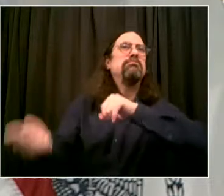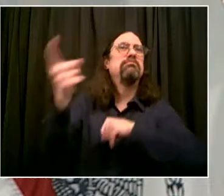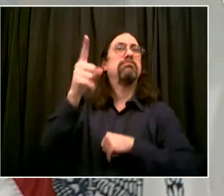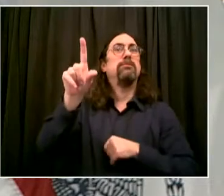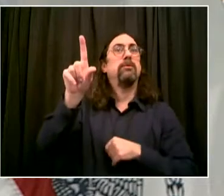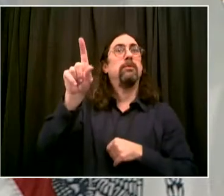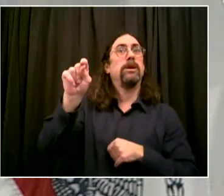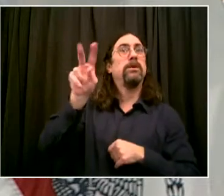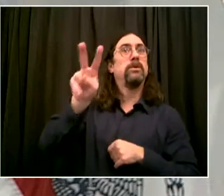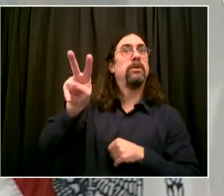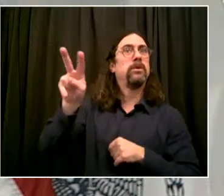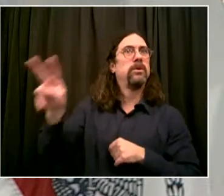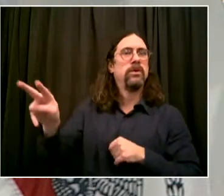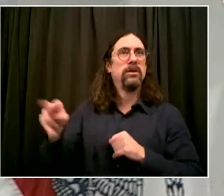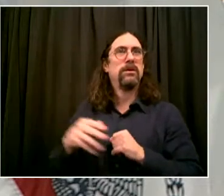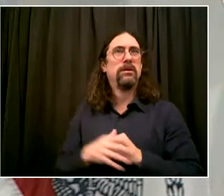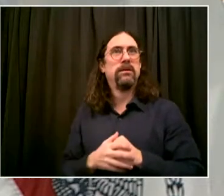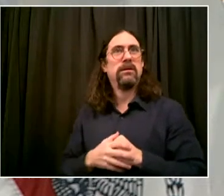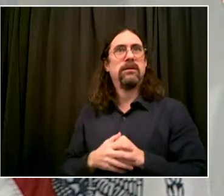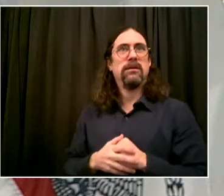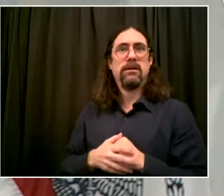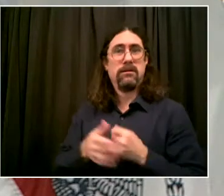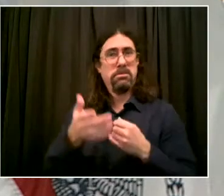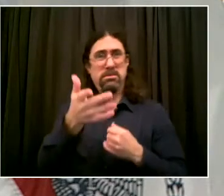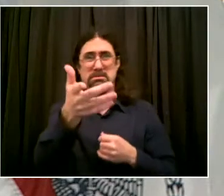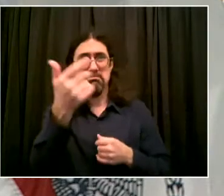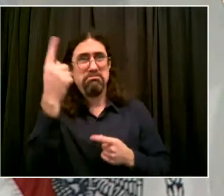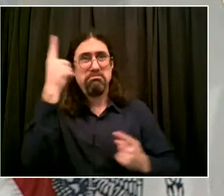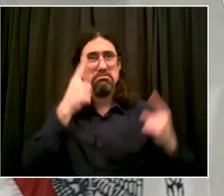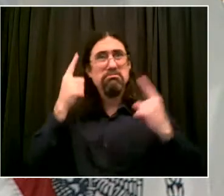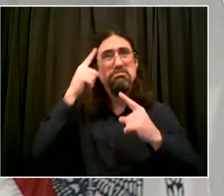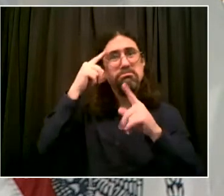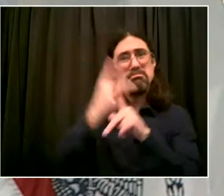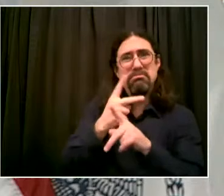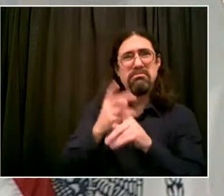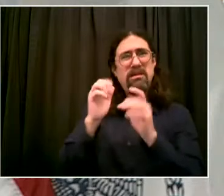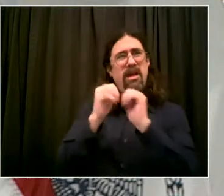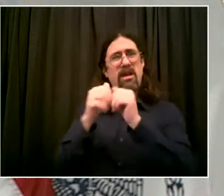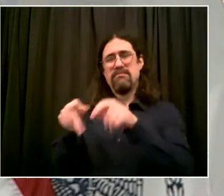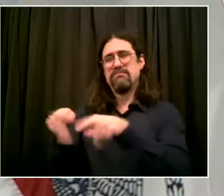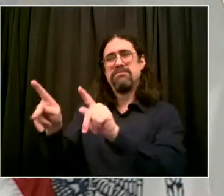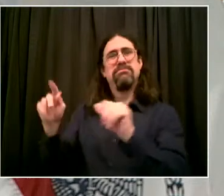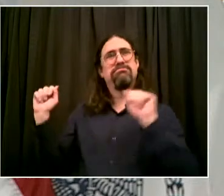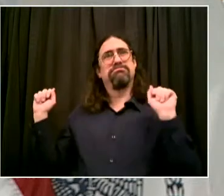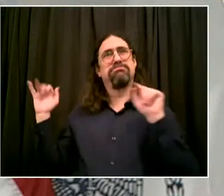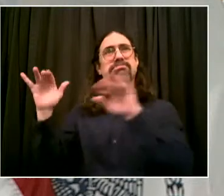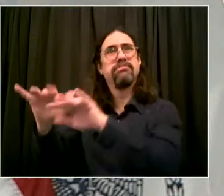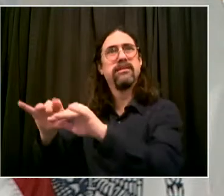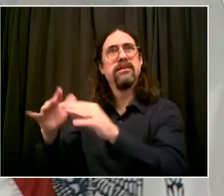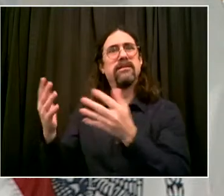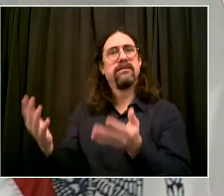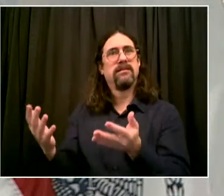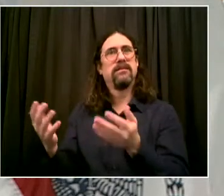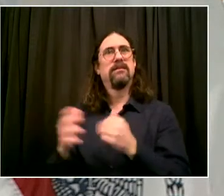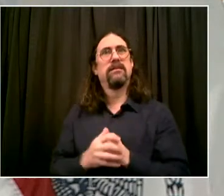WONDER IF THE CITY IS NSCOIDERING WAYS TO ALLOW LARGER ATGHEHENGRISSN AD D THE CONDITIONS MAY B BE IMPMPVROIN